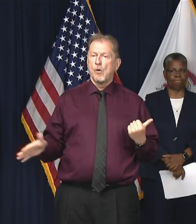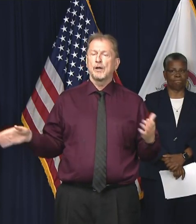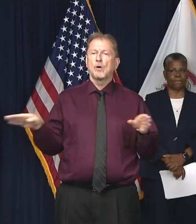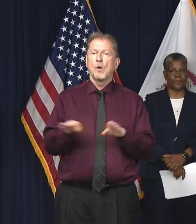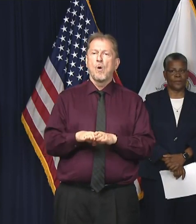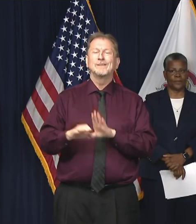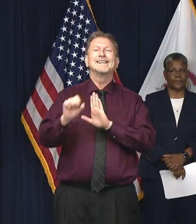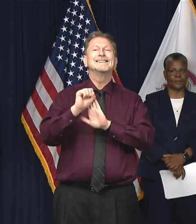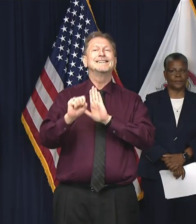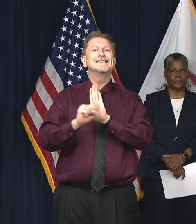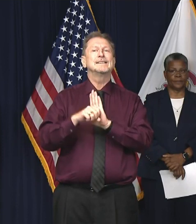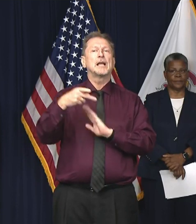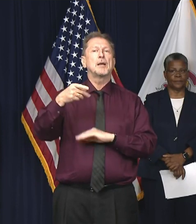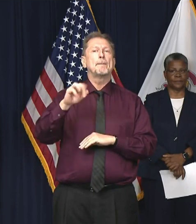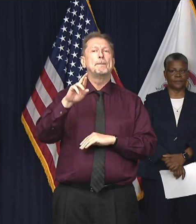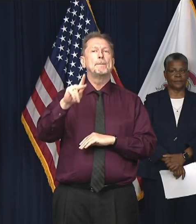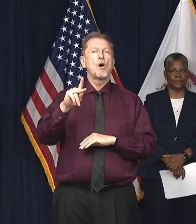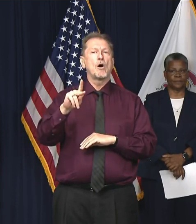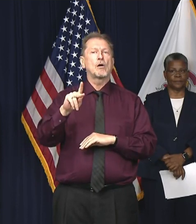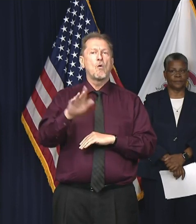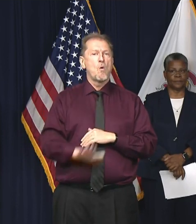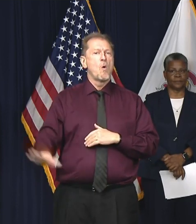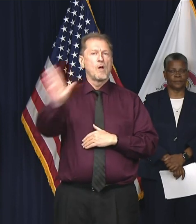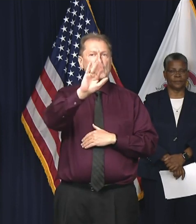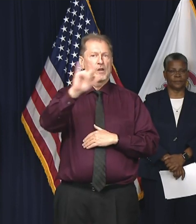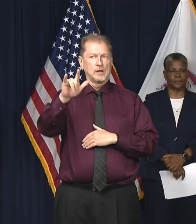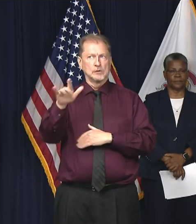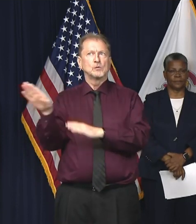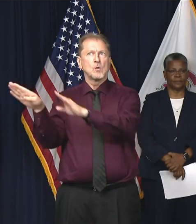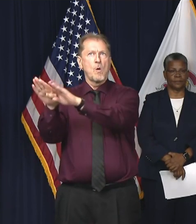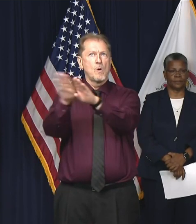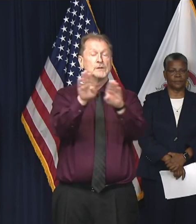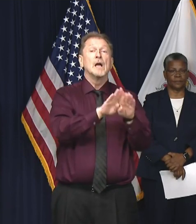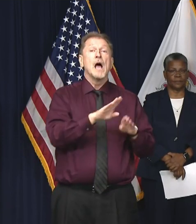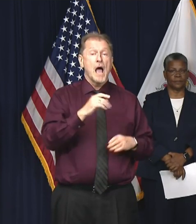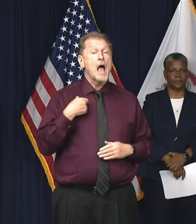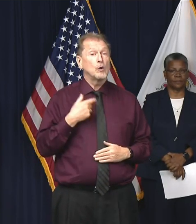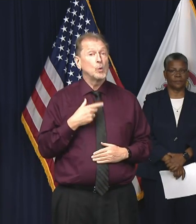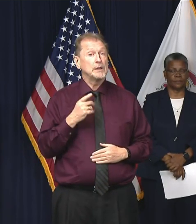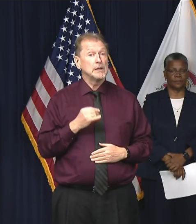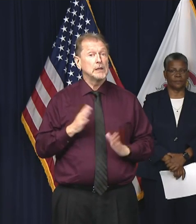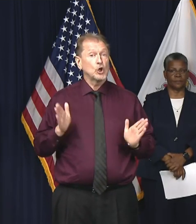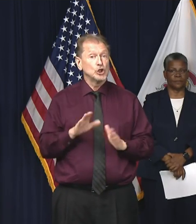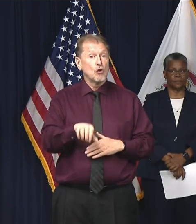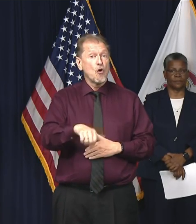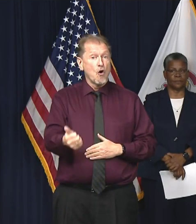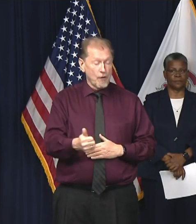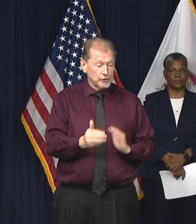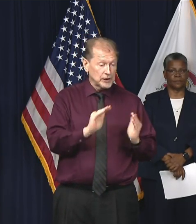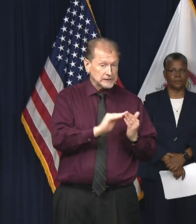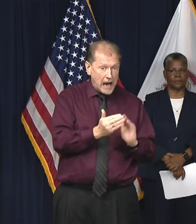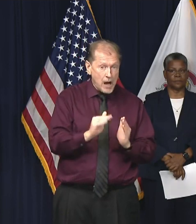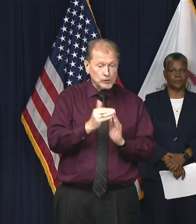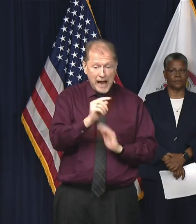PEOPLE OUT. AS FOR MANDATED OTHER MUNICIPALITIES FOLLOWED SUIT, THE GOVERNOR ISN'T THERE, AT LEAST NOT YET.